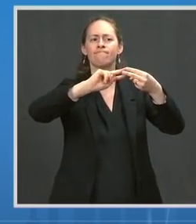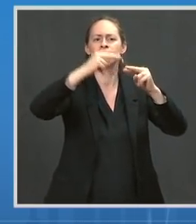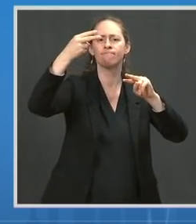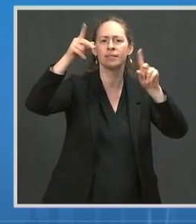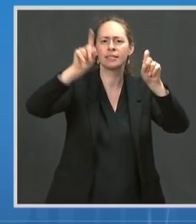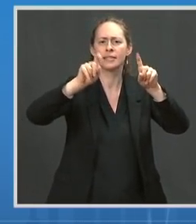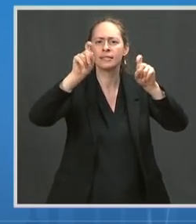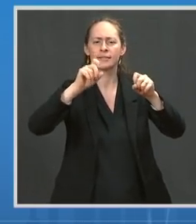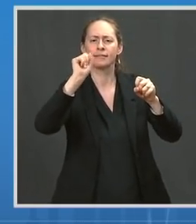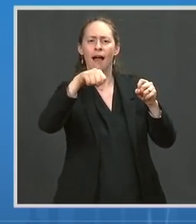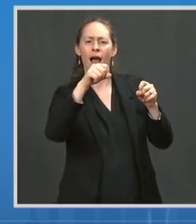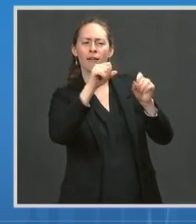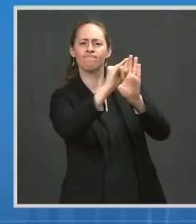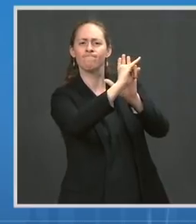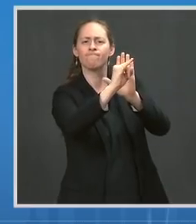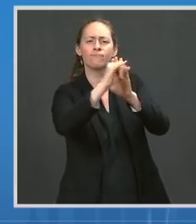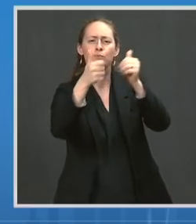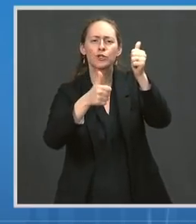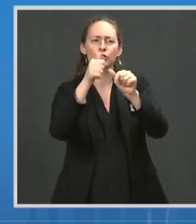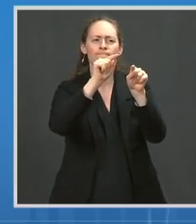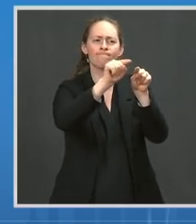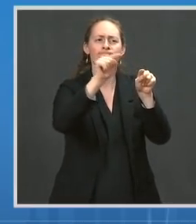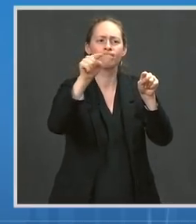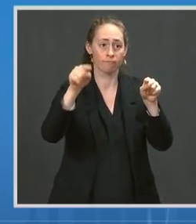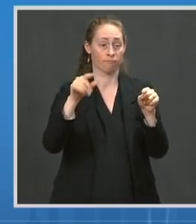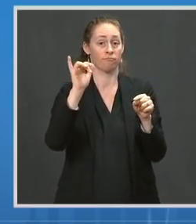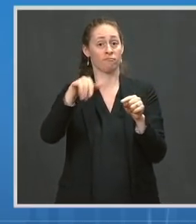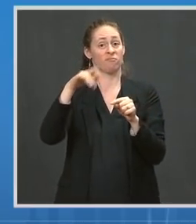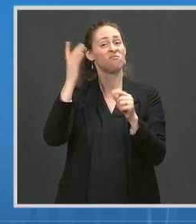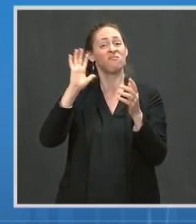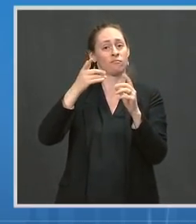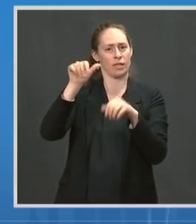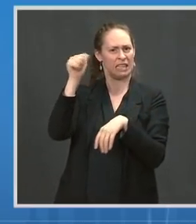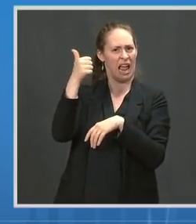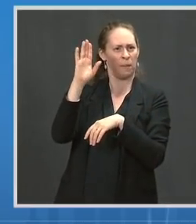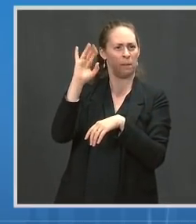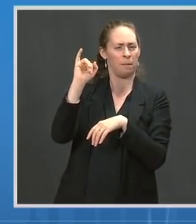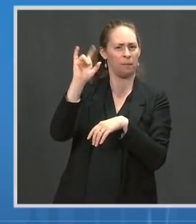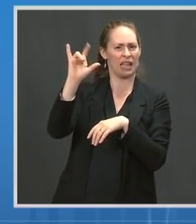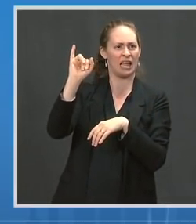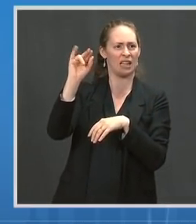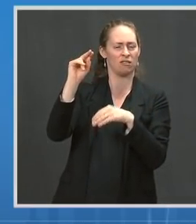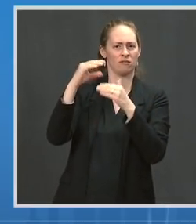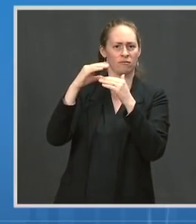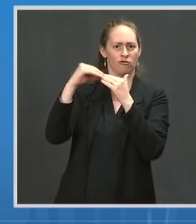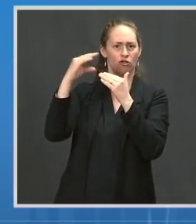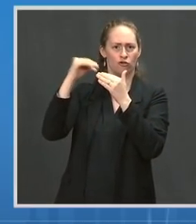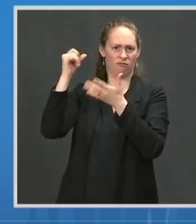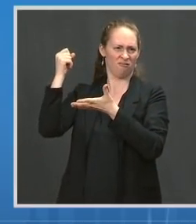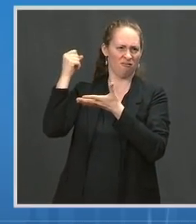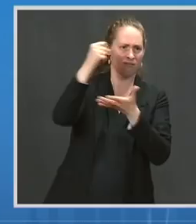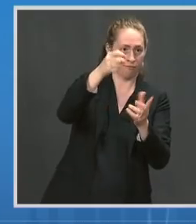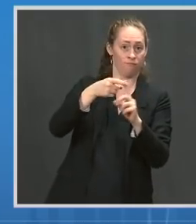That includes $10 billion of American Rescue Plan funding to support COVID-19 testing in schools,